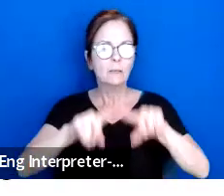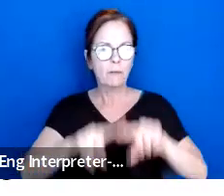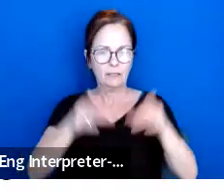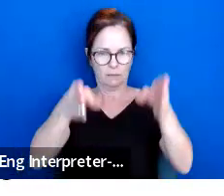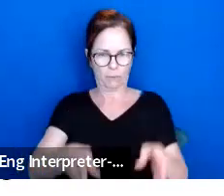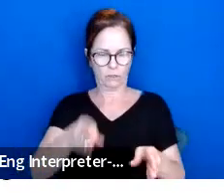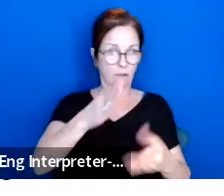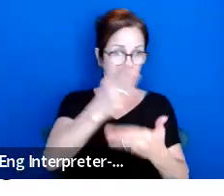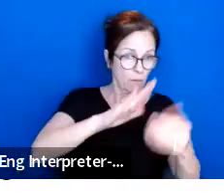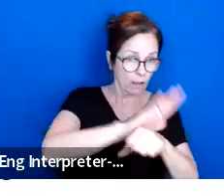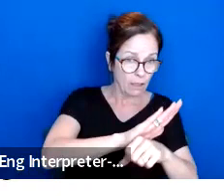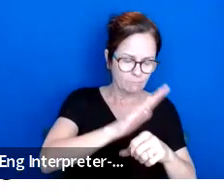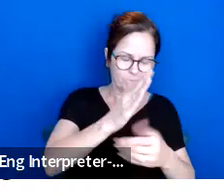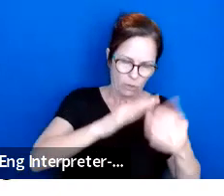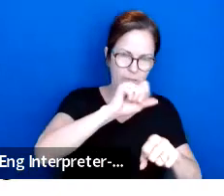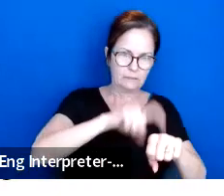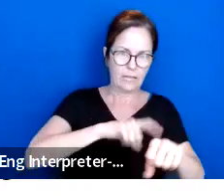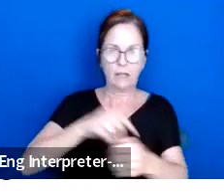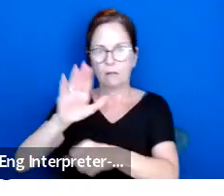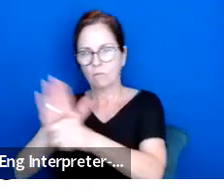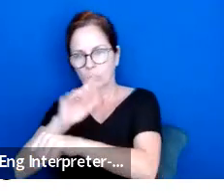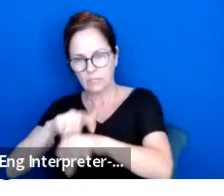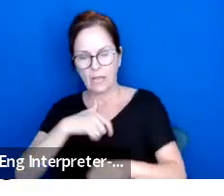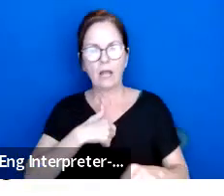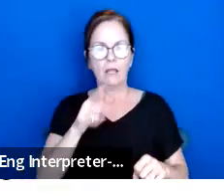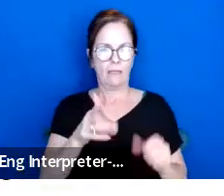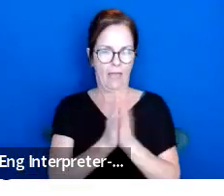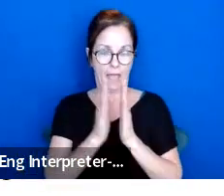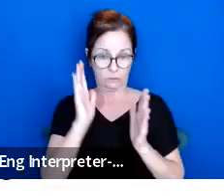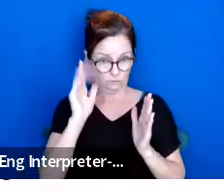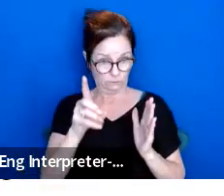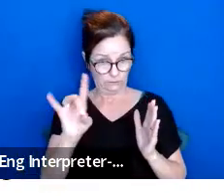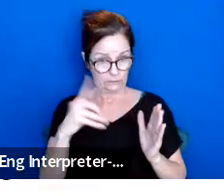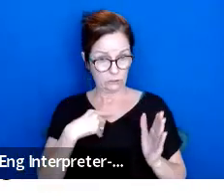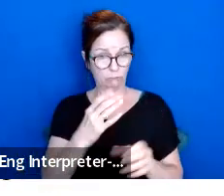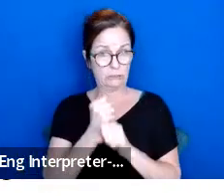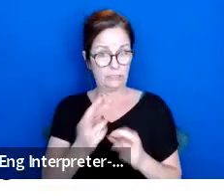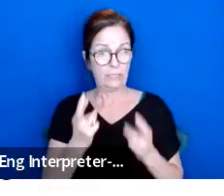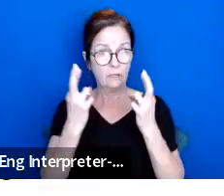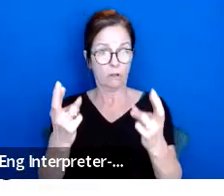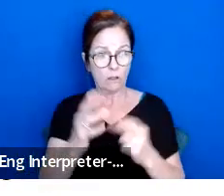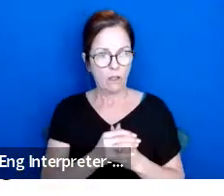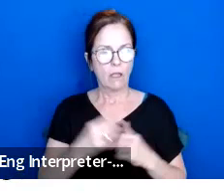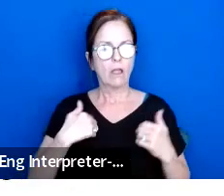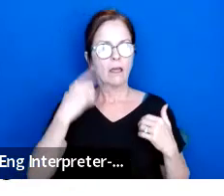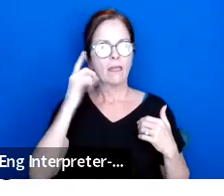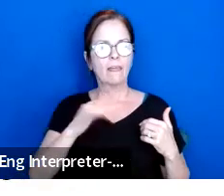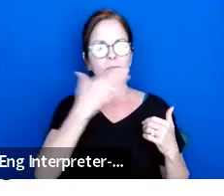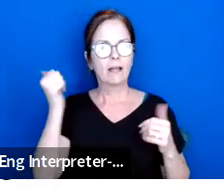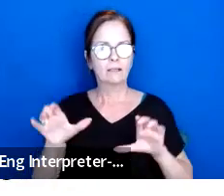It does ask you, did you receive recommendations? We, also ripened as a best practice and you list the actual recommendation.